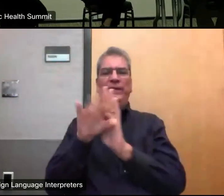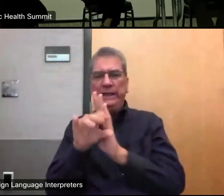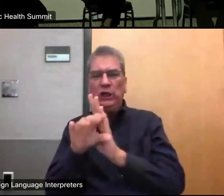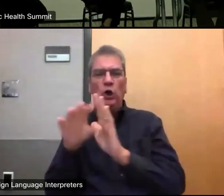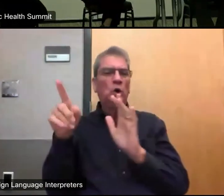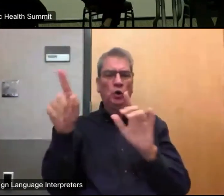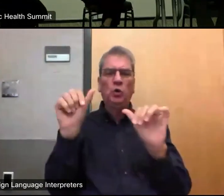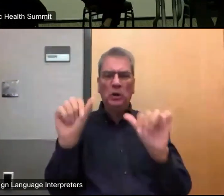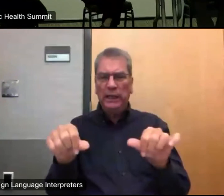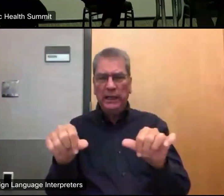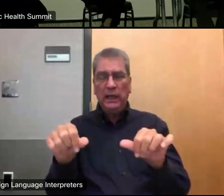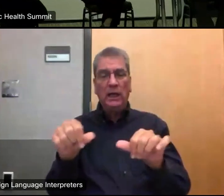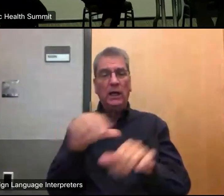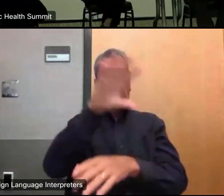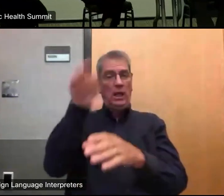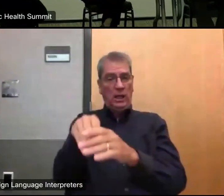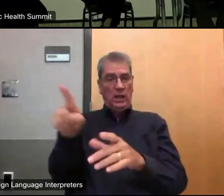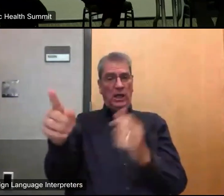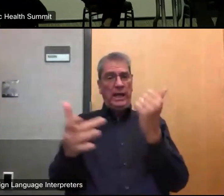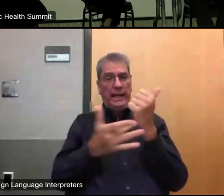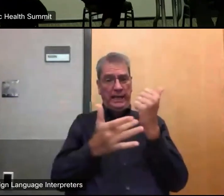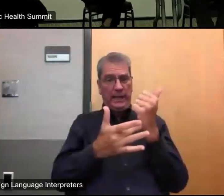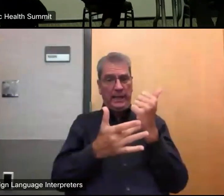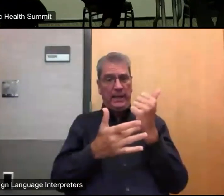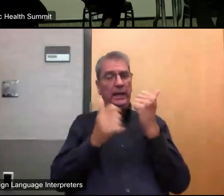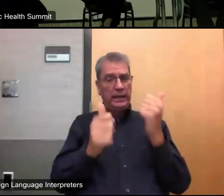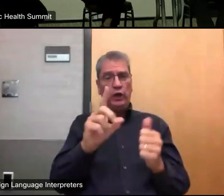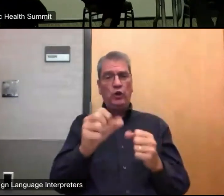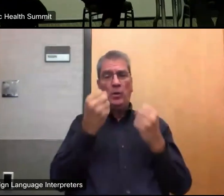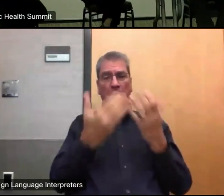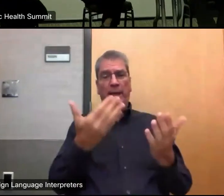um, with that. There's technologies and it could do a lot of different things to to help